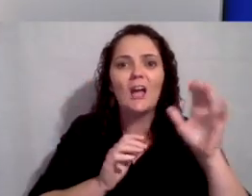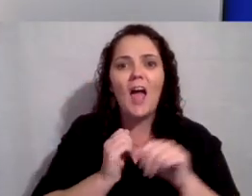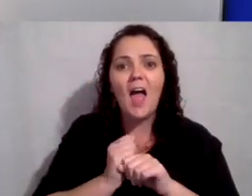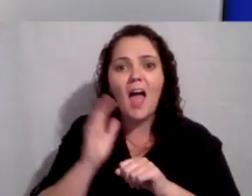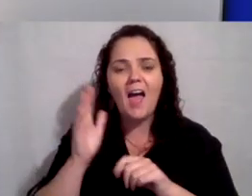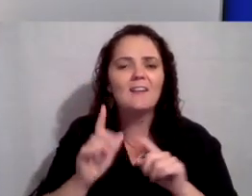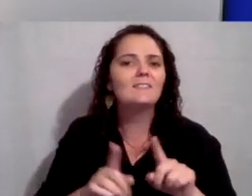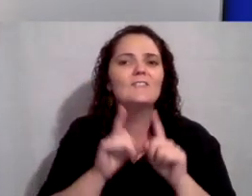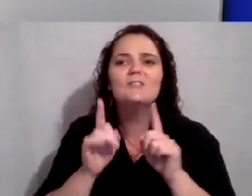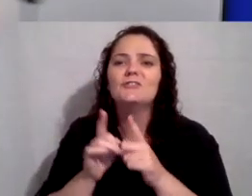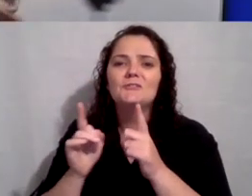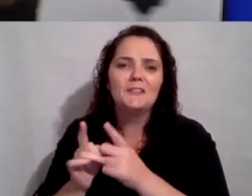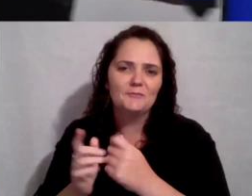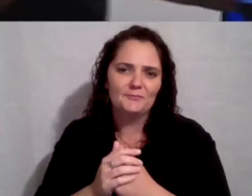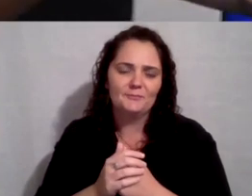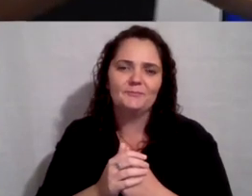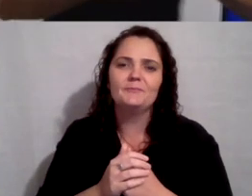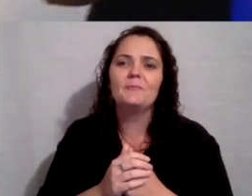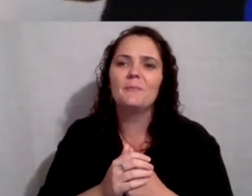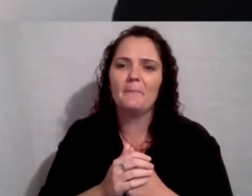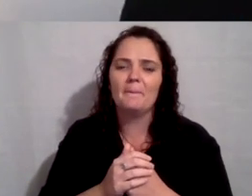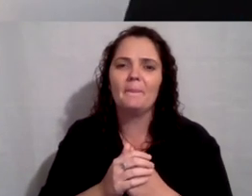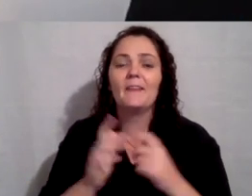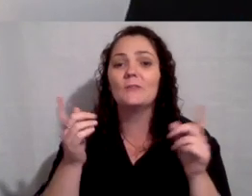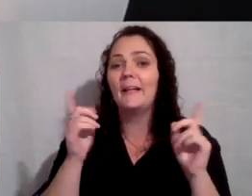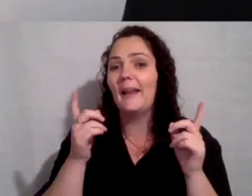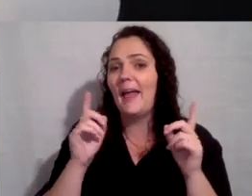sorts of things that are happening. Alright so we're gonna very intentionally now